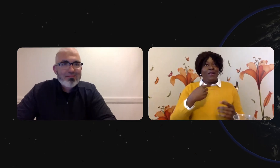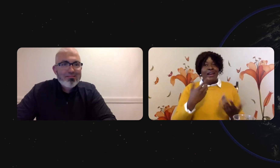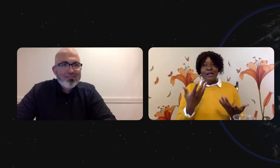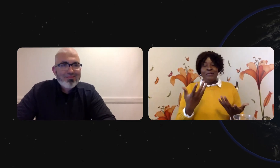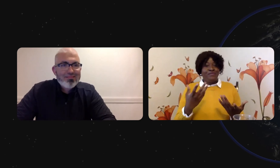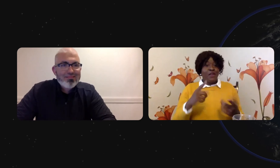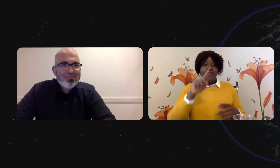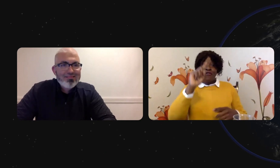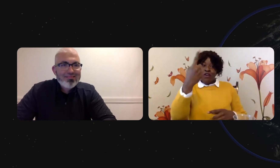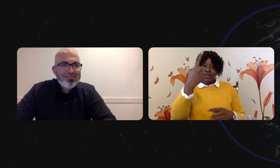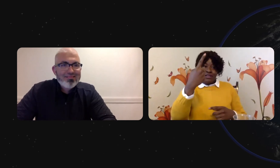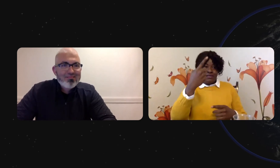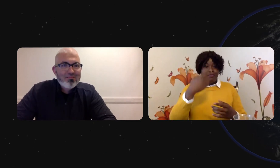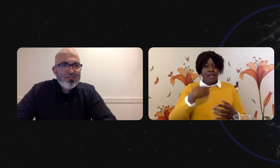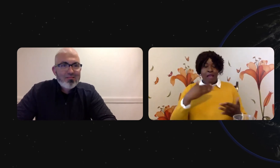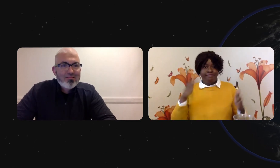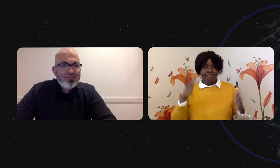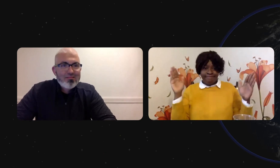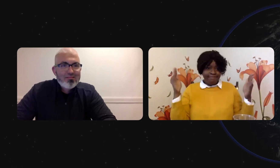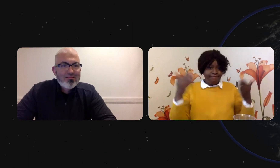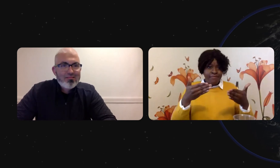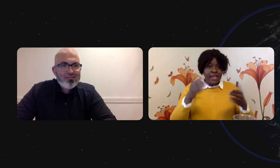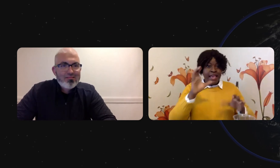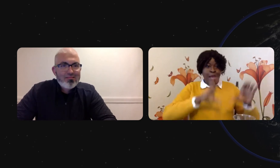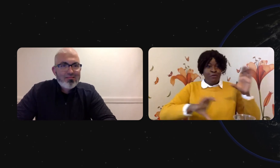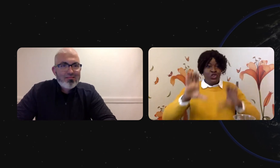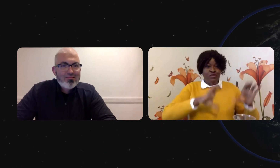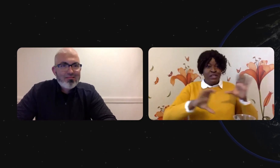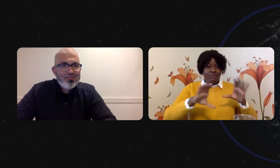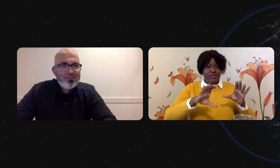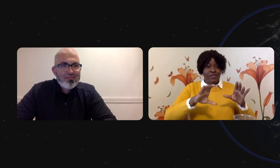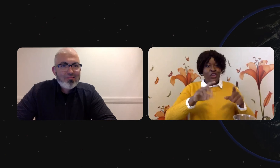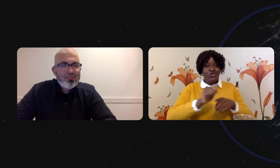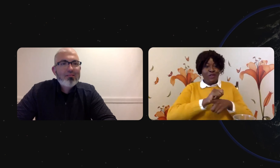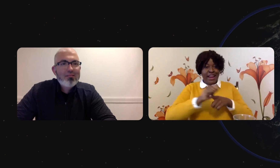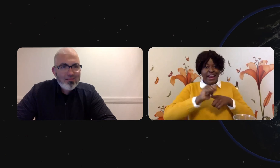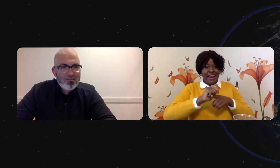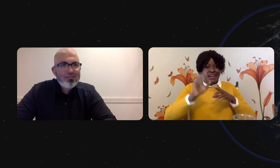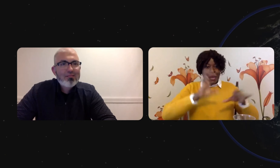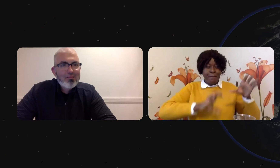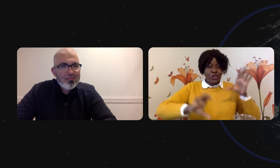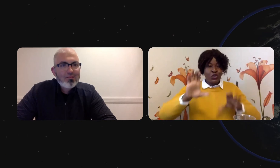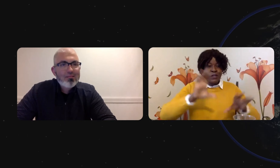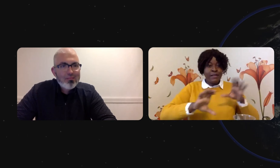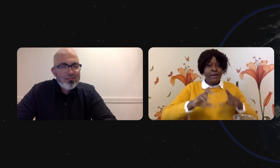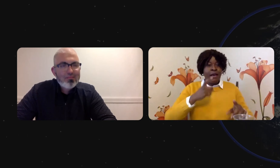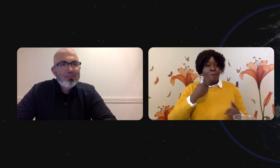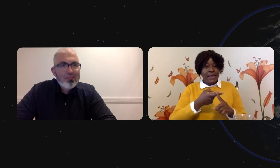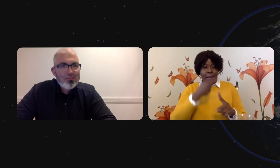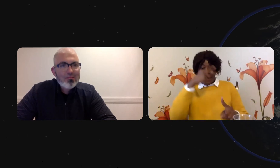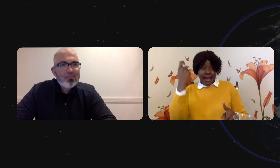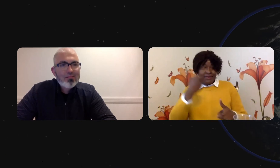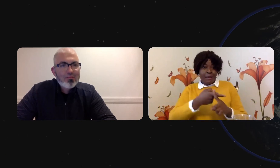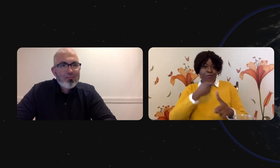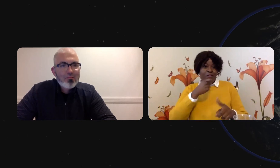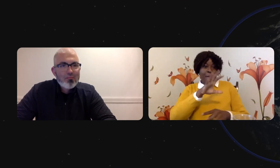First off, I am a chemist by training.